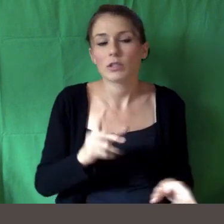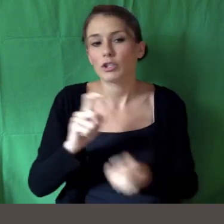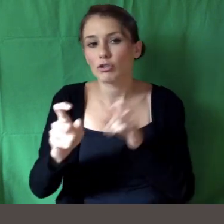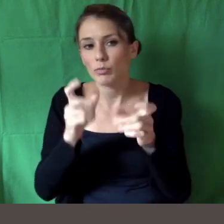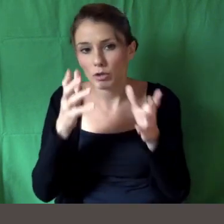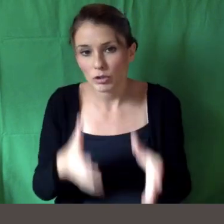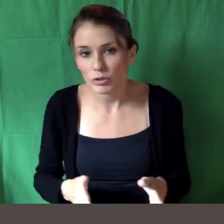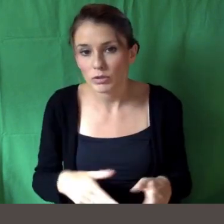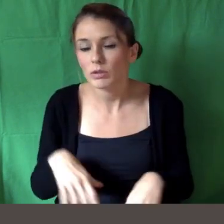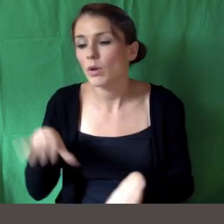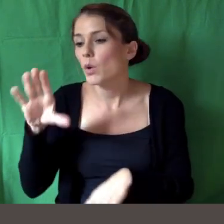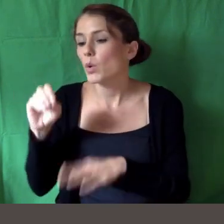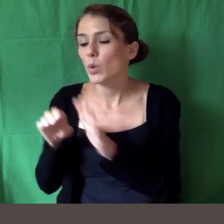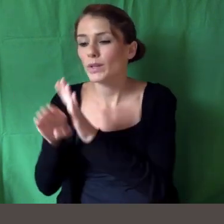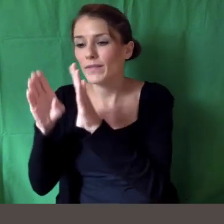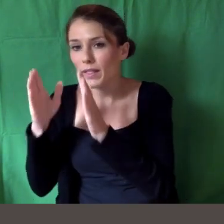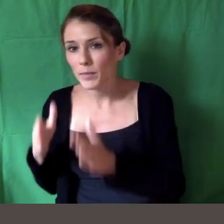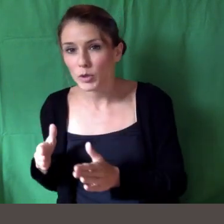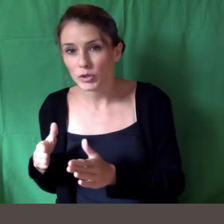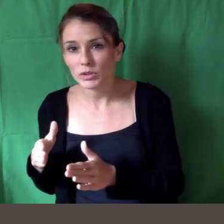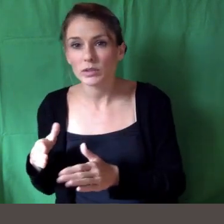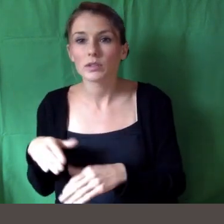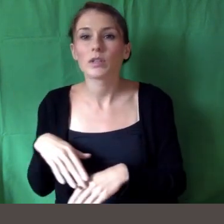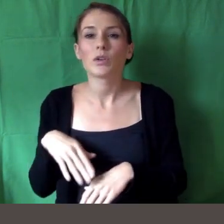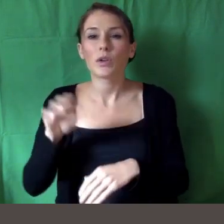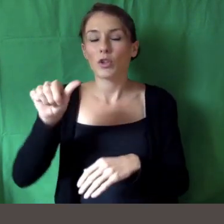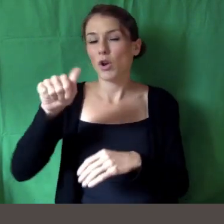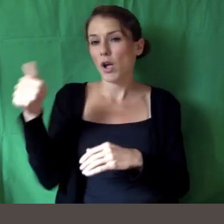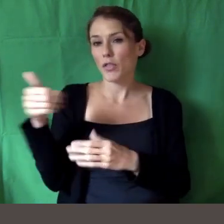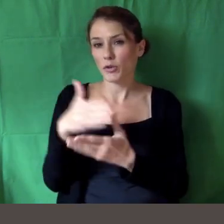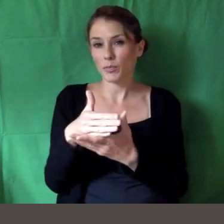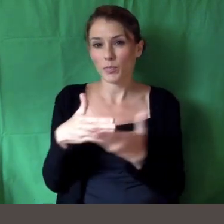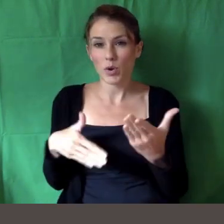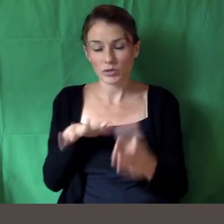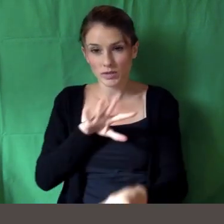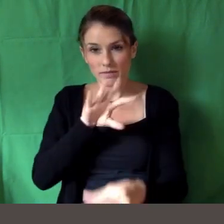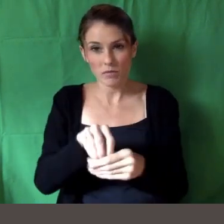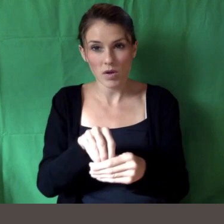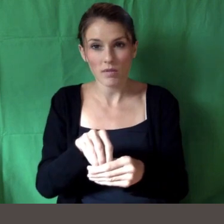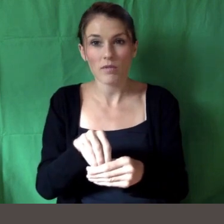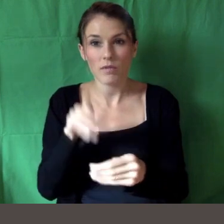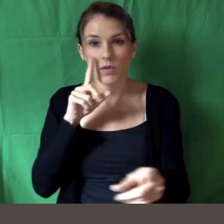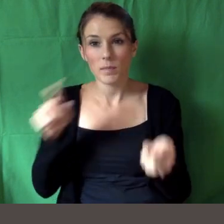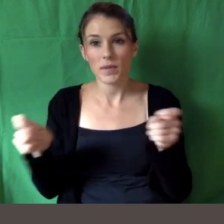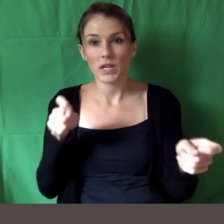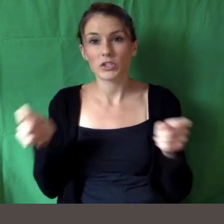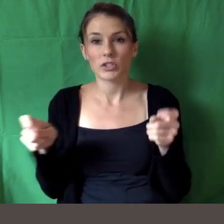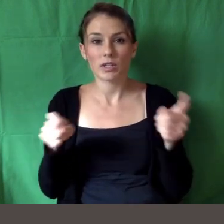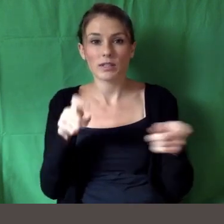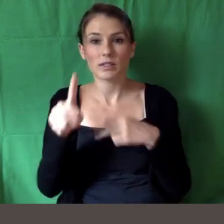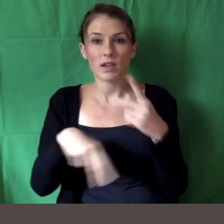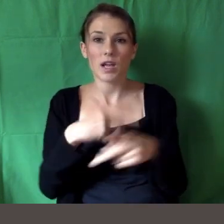and core developers and there are other aspects involved in managing this kind of community